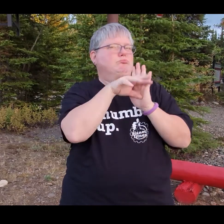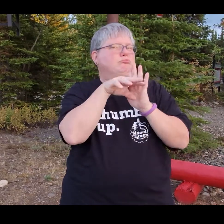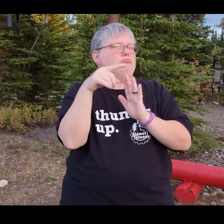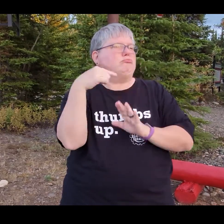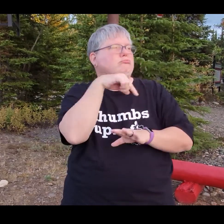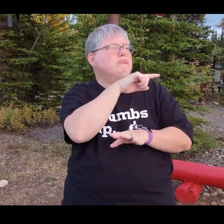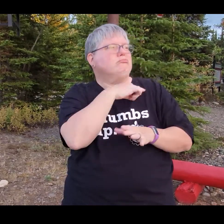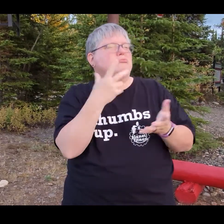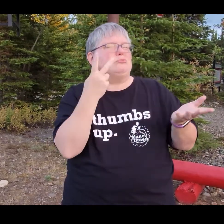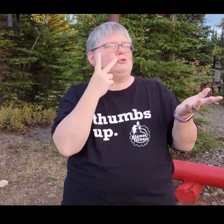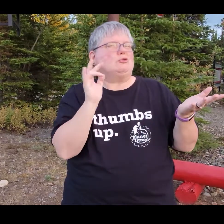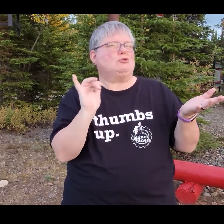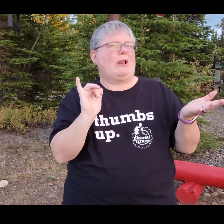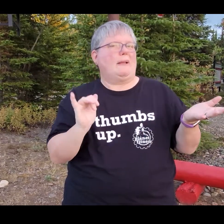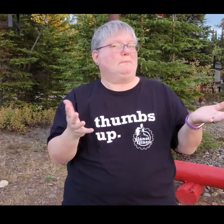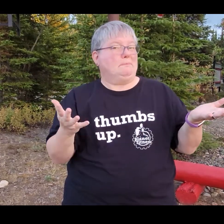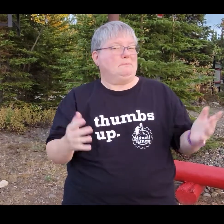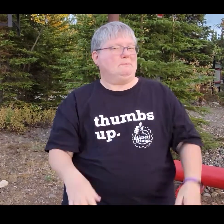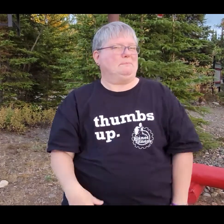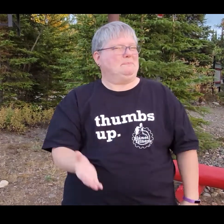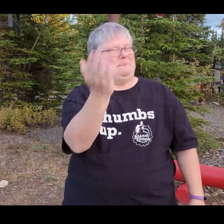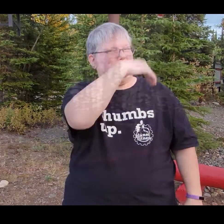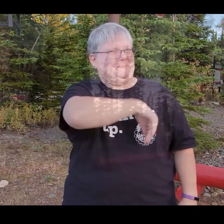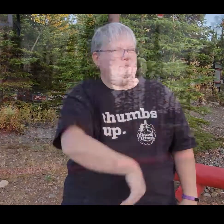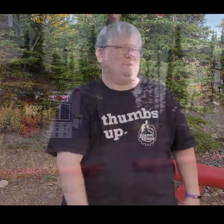and we'll film the campgrounds to show you what it looks like. Come on.